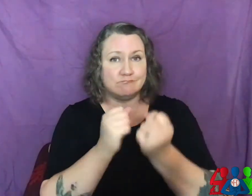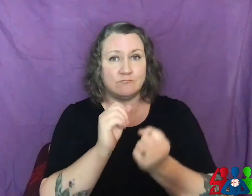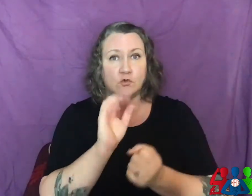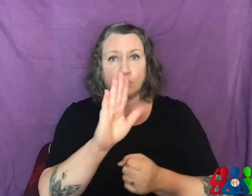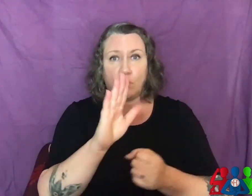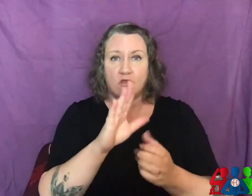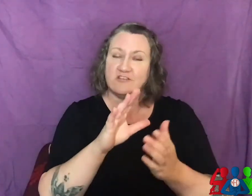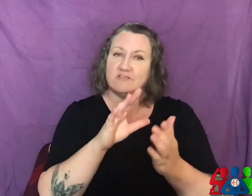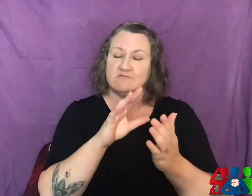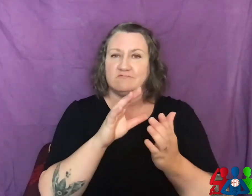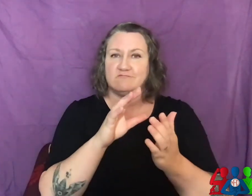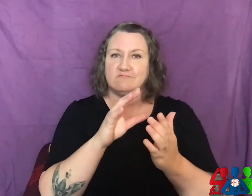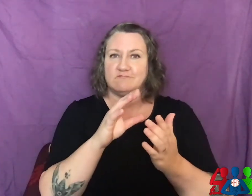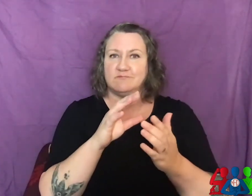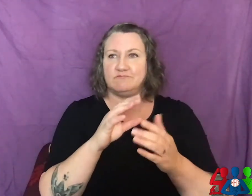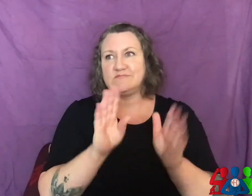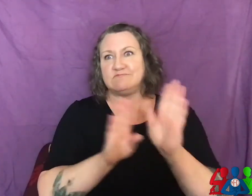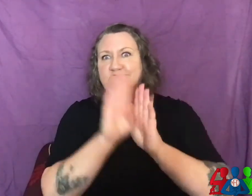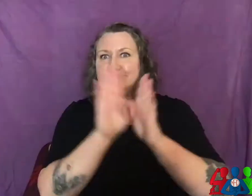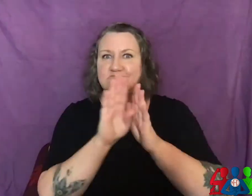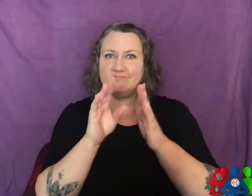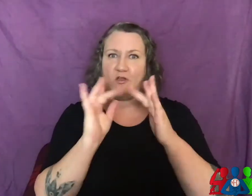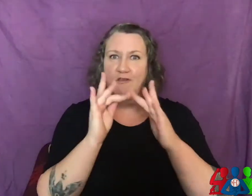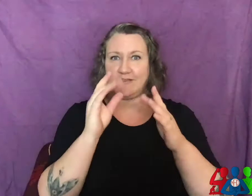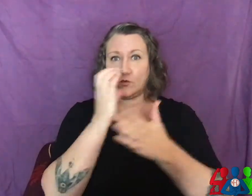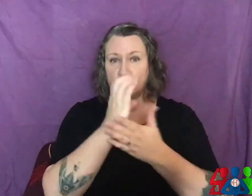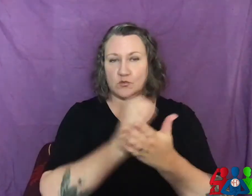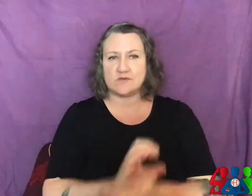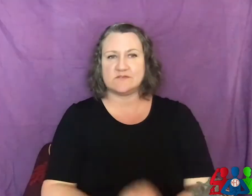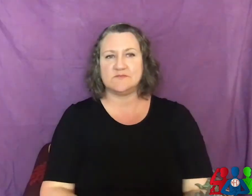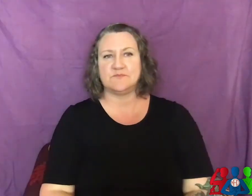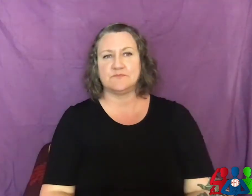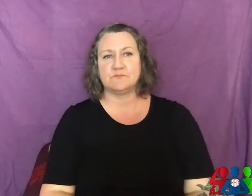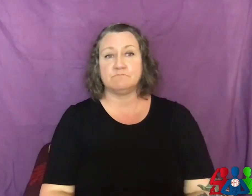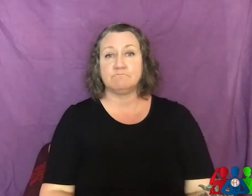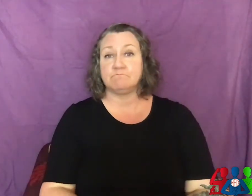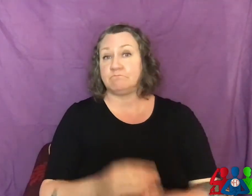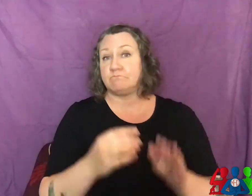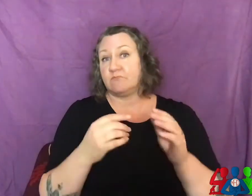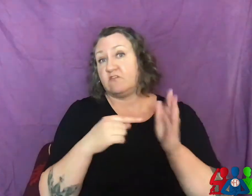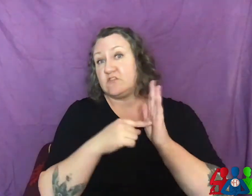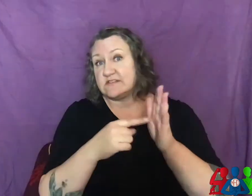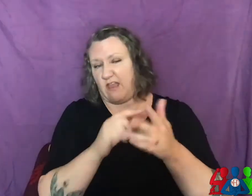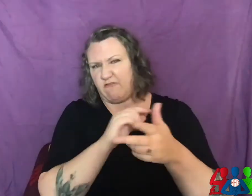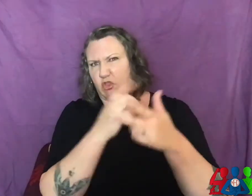different resources to help scaffold your own teaching. This is especially true for